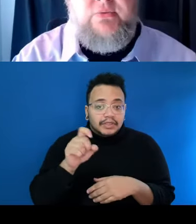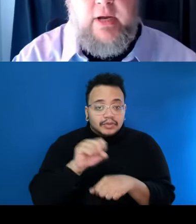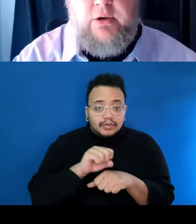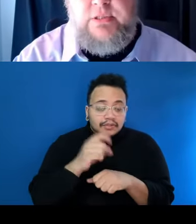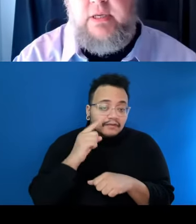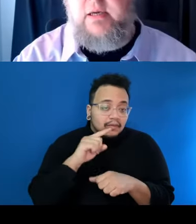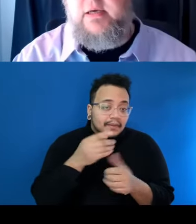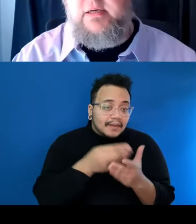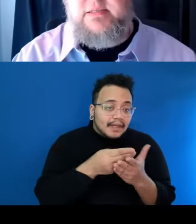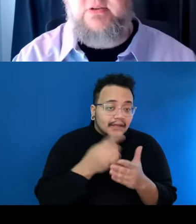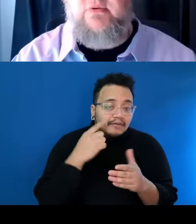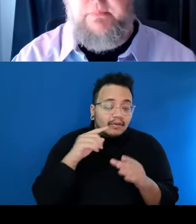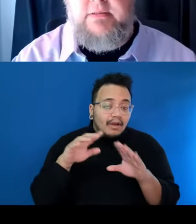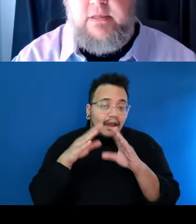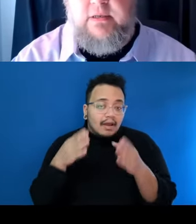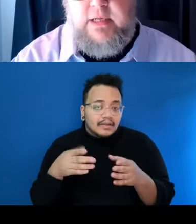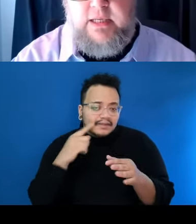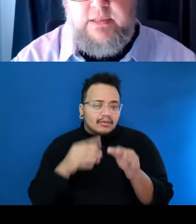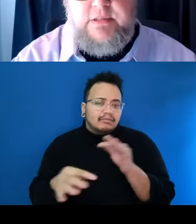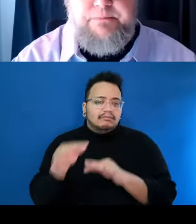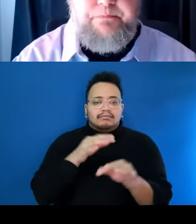sex for housing, sex for basic needs.